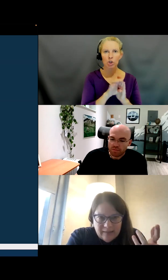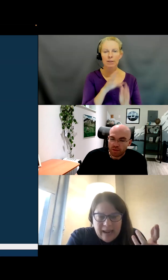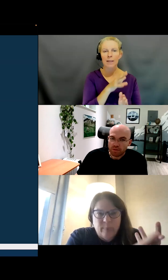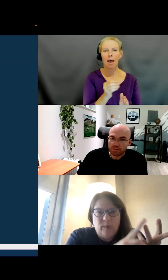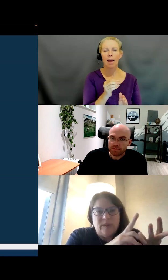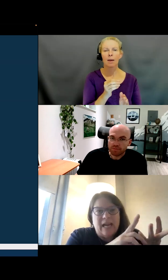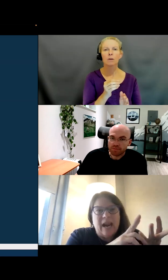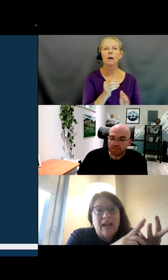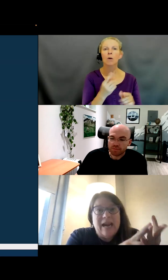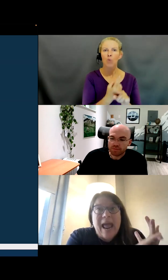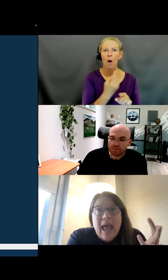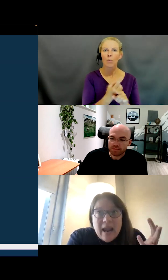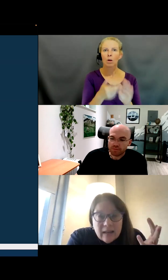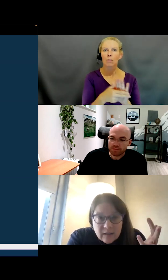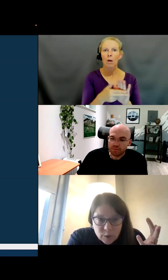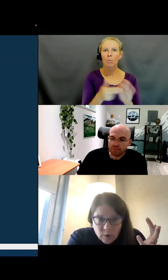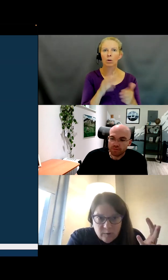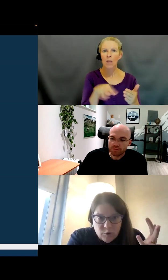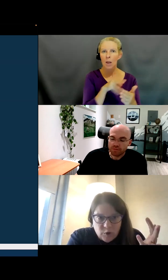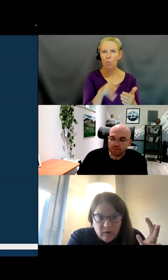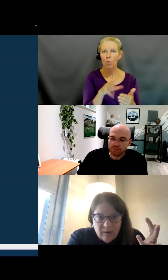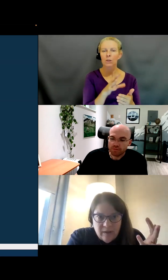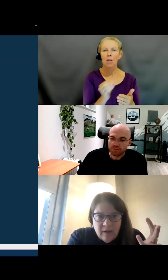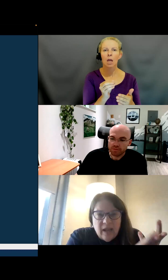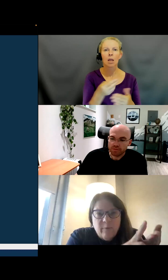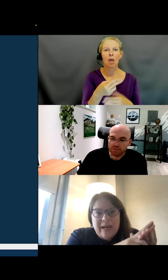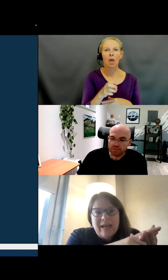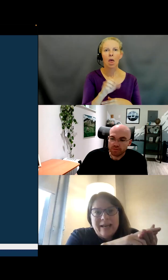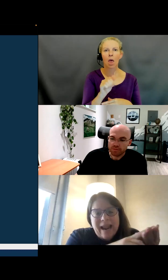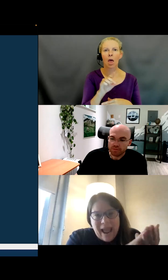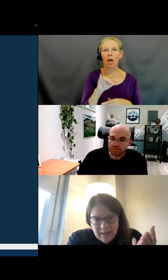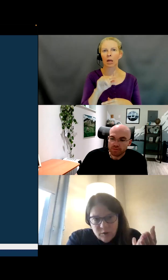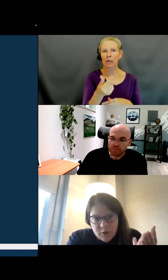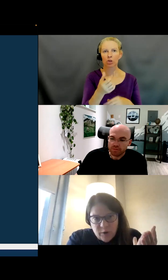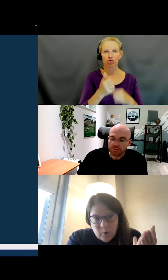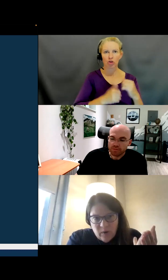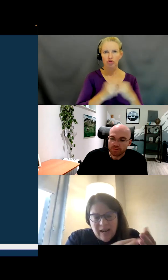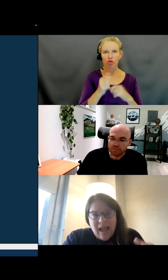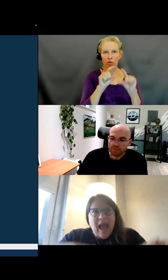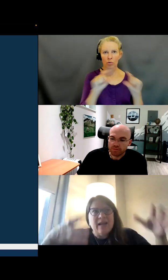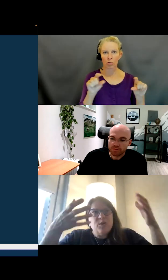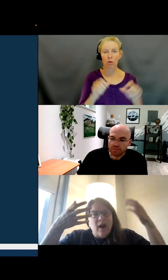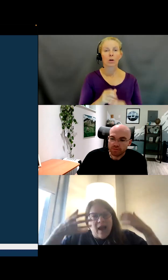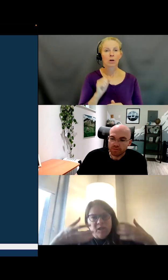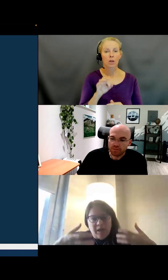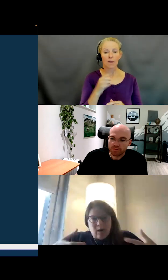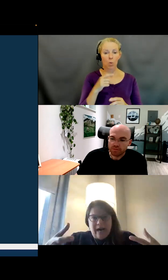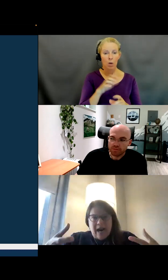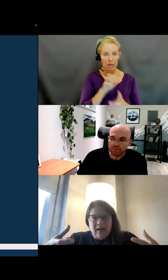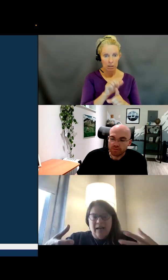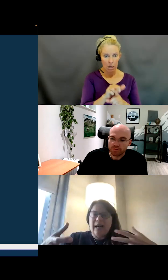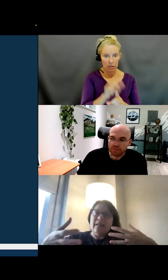labeled and heading structure, if we can catch you as you are actually creating it, and it is